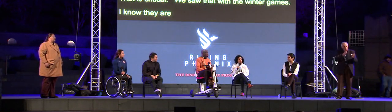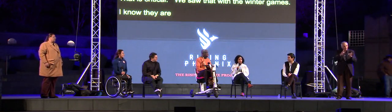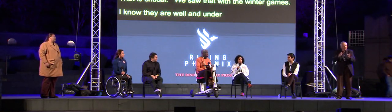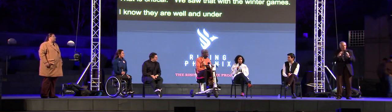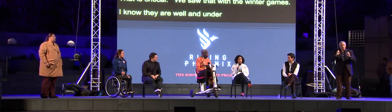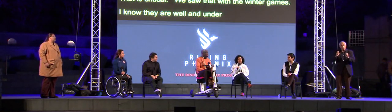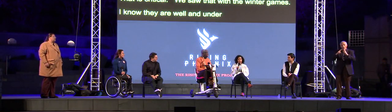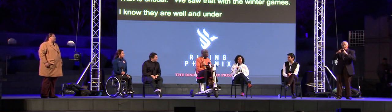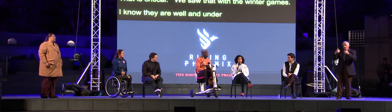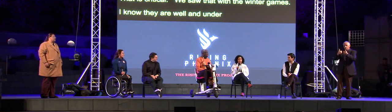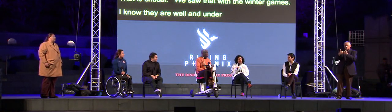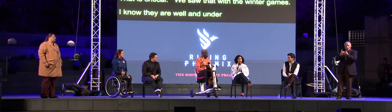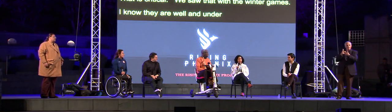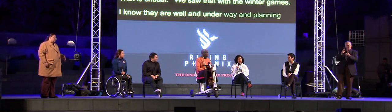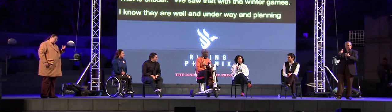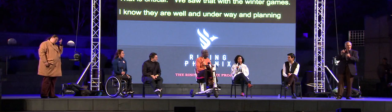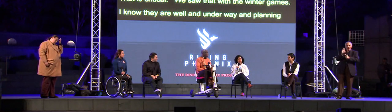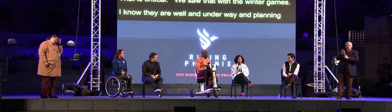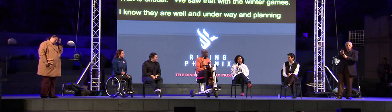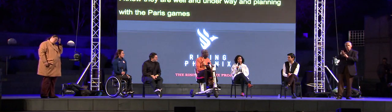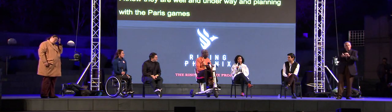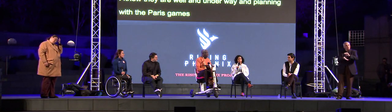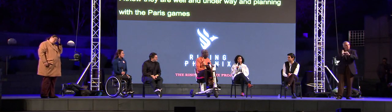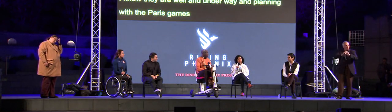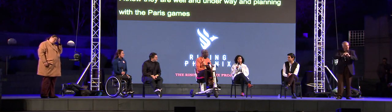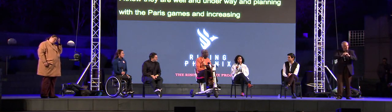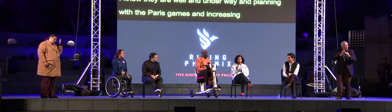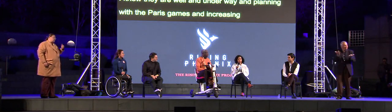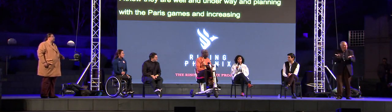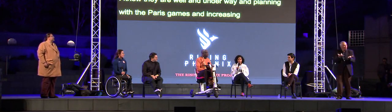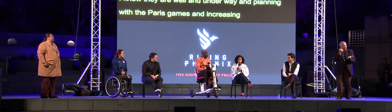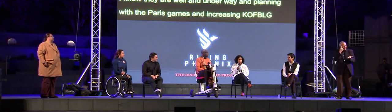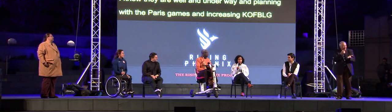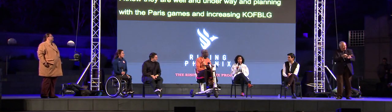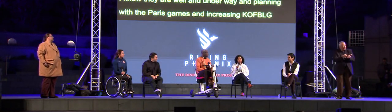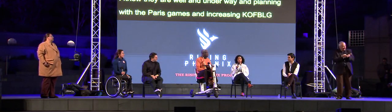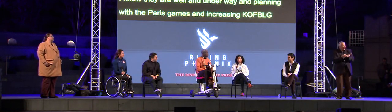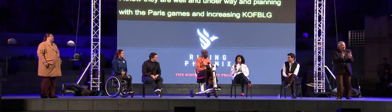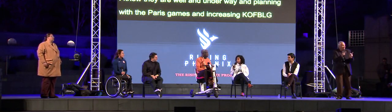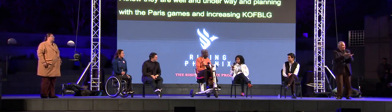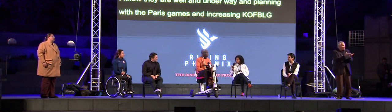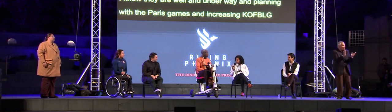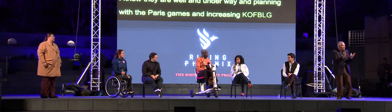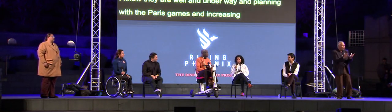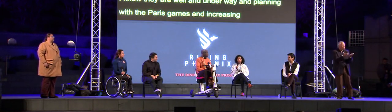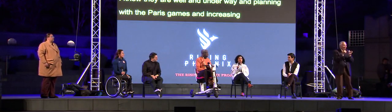and increasing coverage there. And I think it takes more demand from folks talking on Twitter,